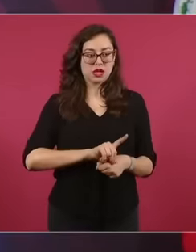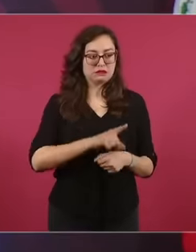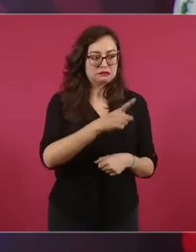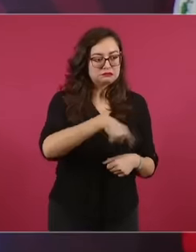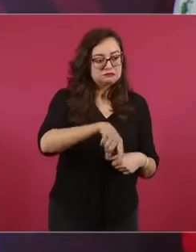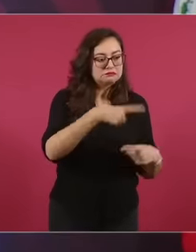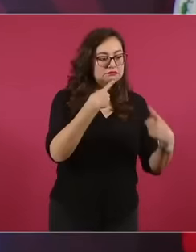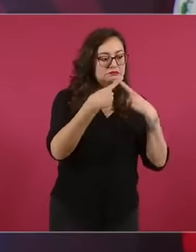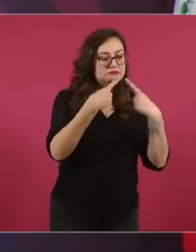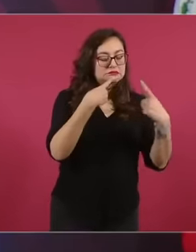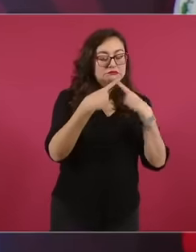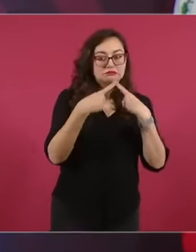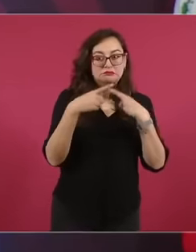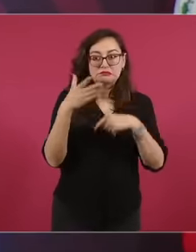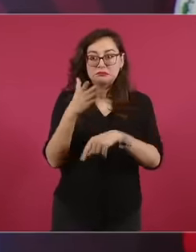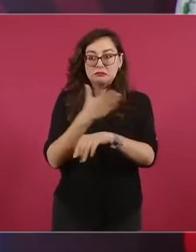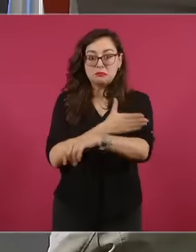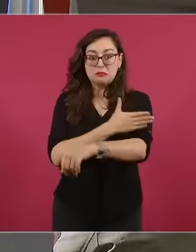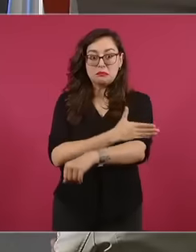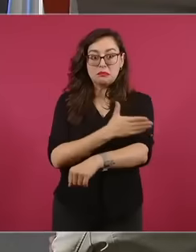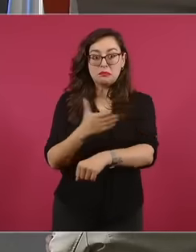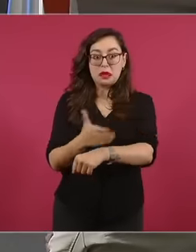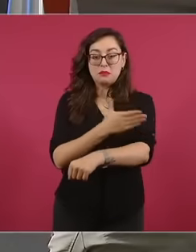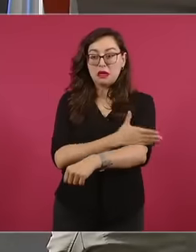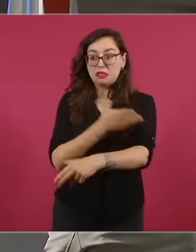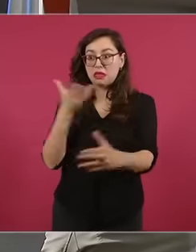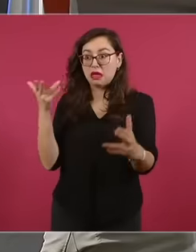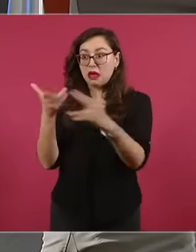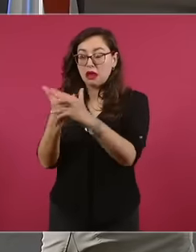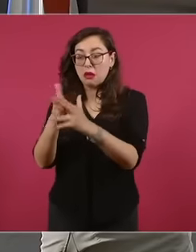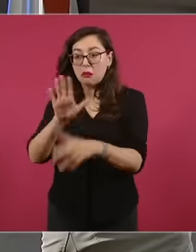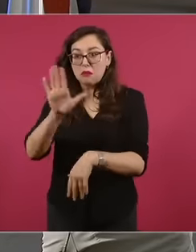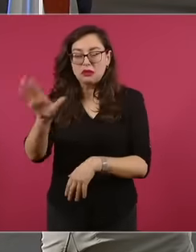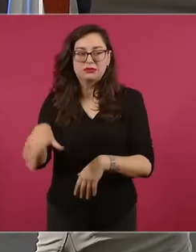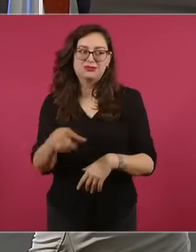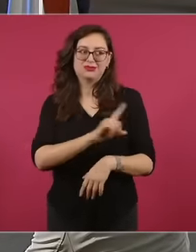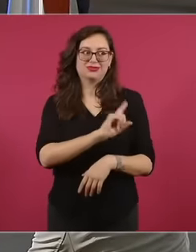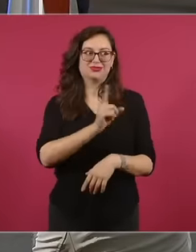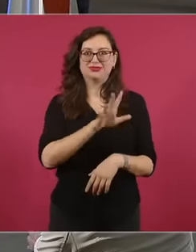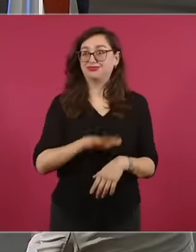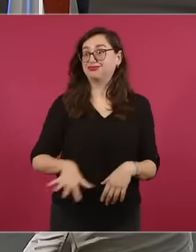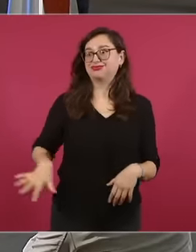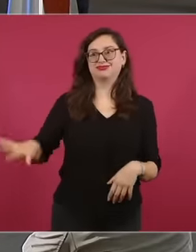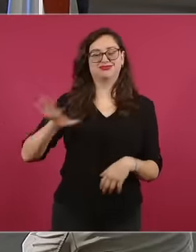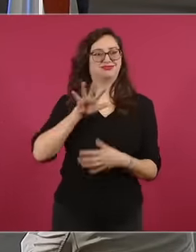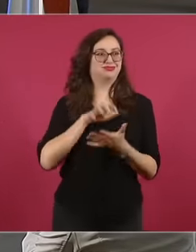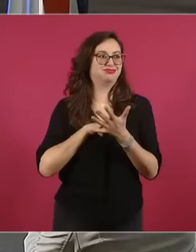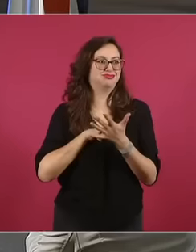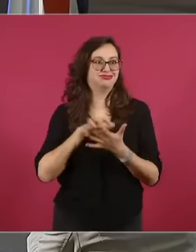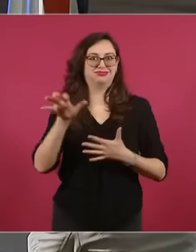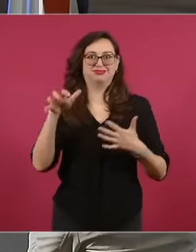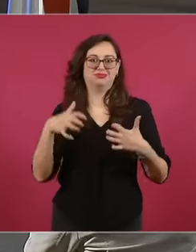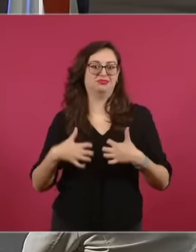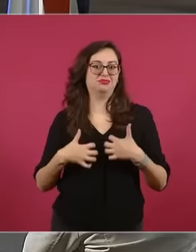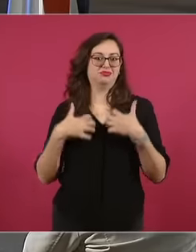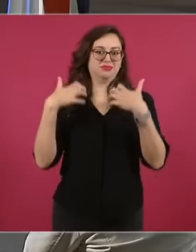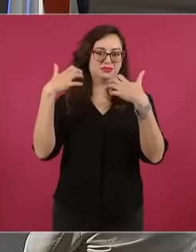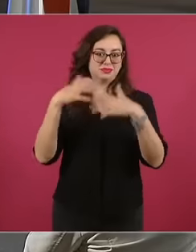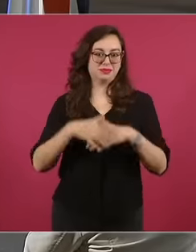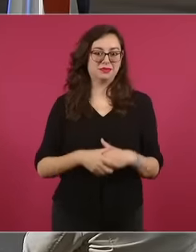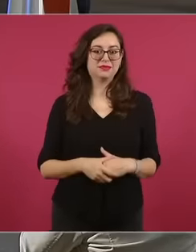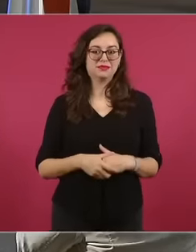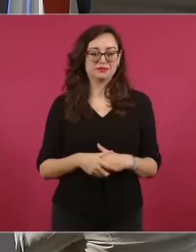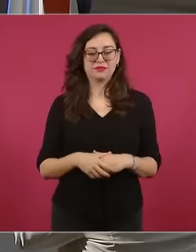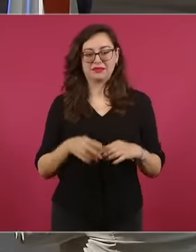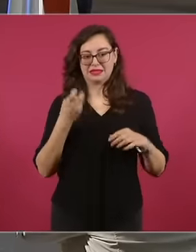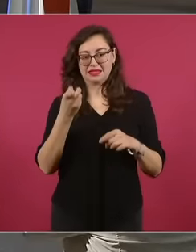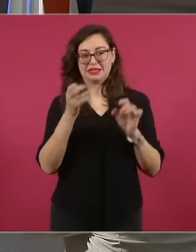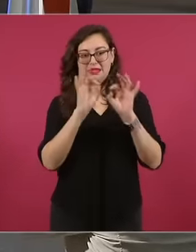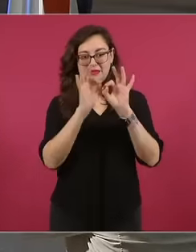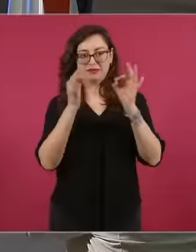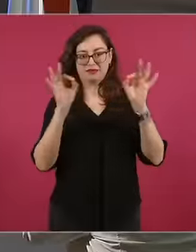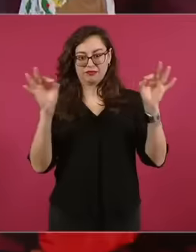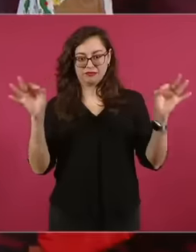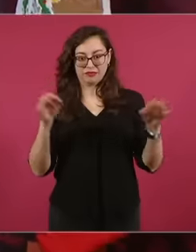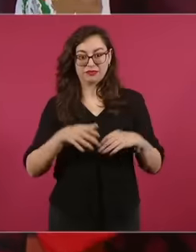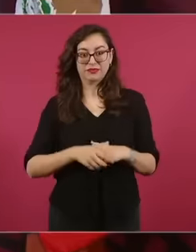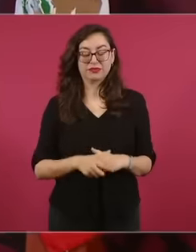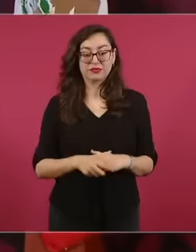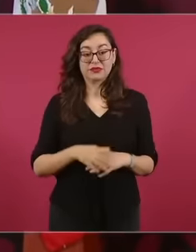but look what siro says Ah This is the phrase The bullet that kills Madero will save the Republic